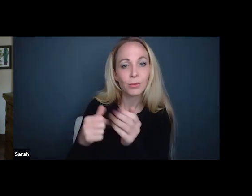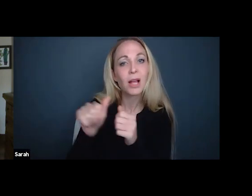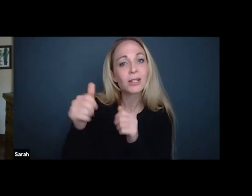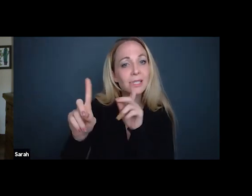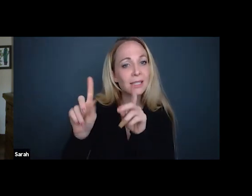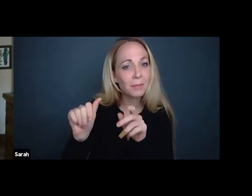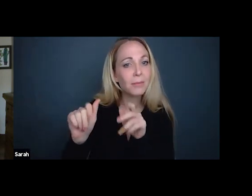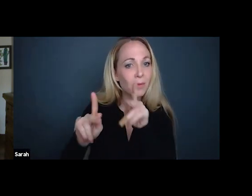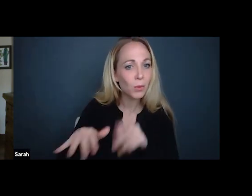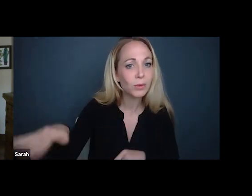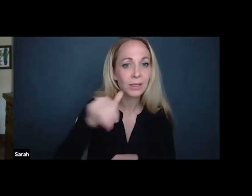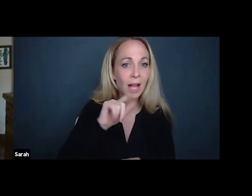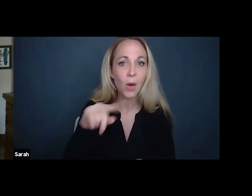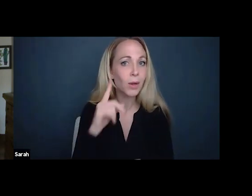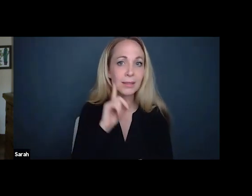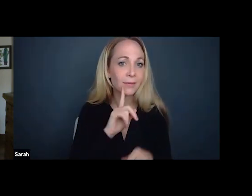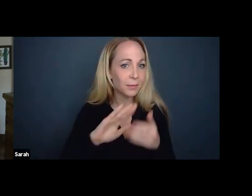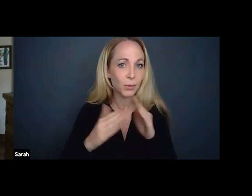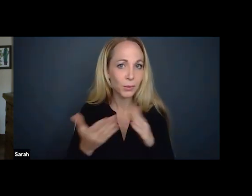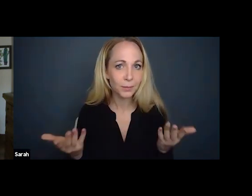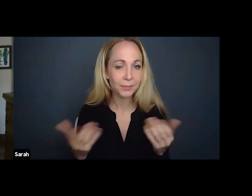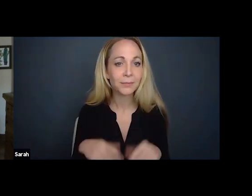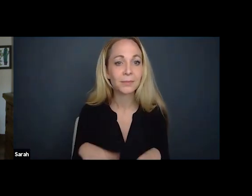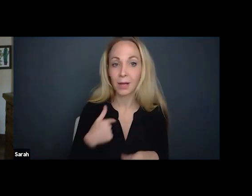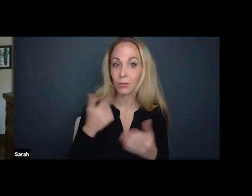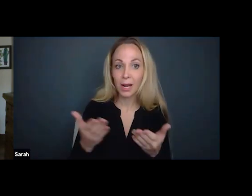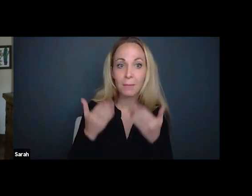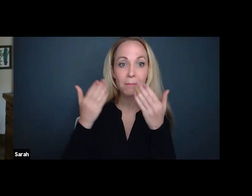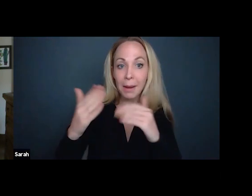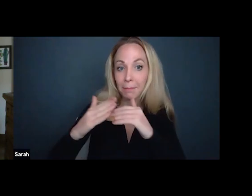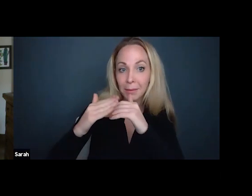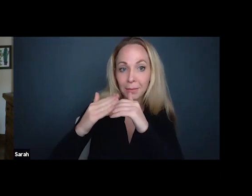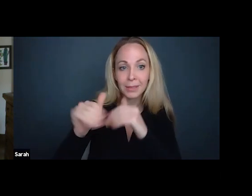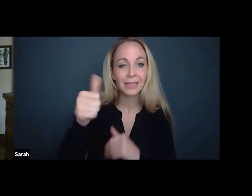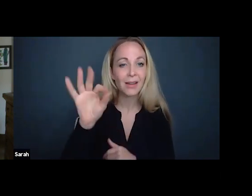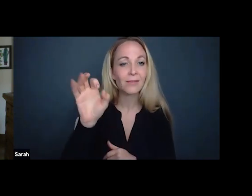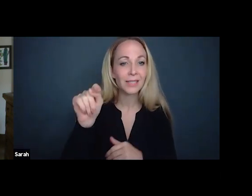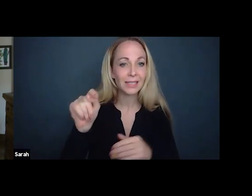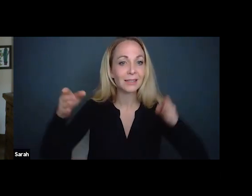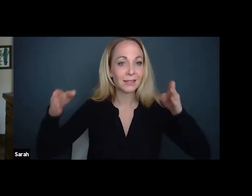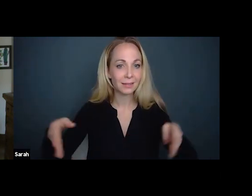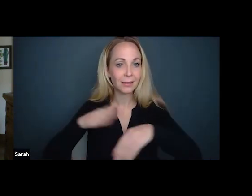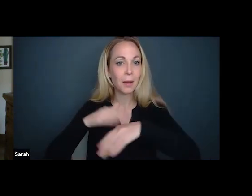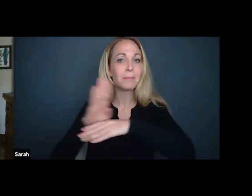folks, not just the deaf community. I recommend a bare minimum of 10 feet on busy, public sidewalks.